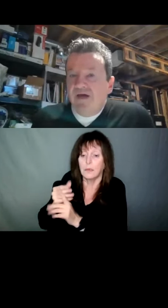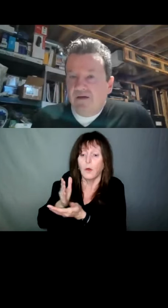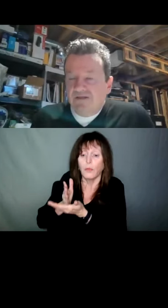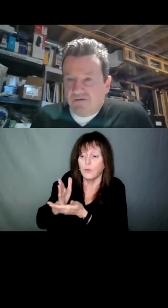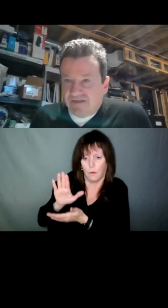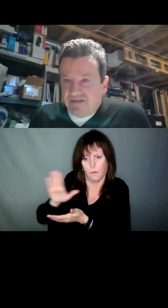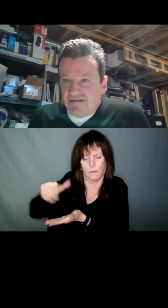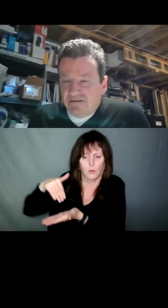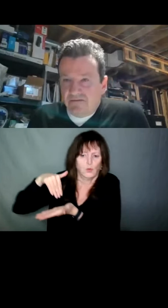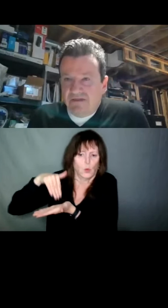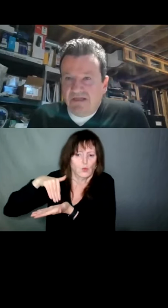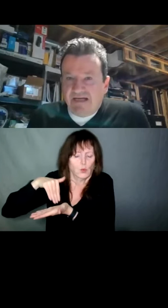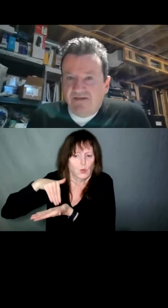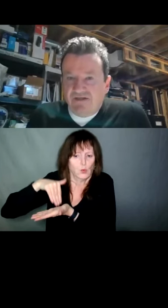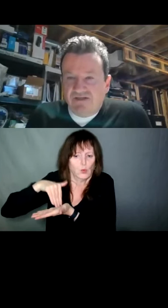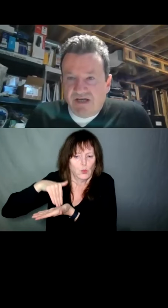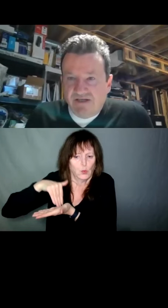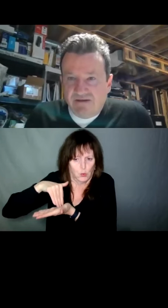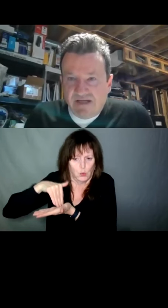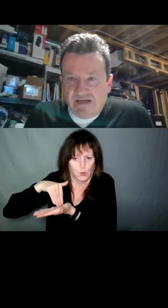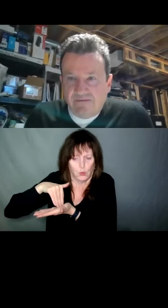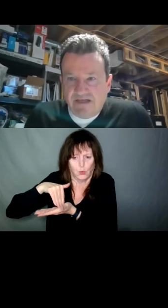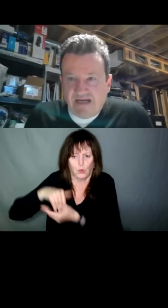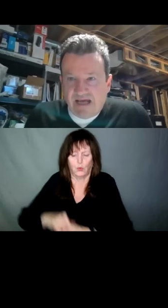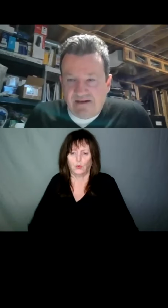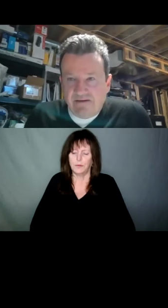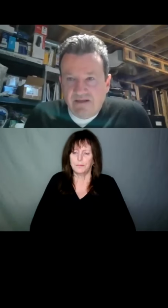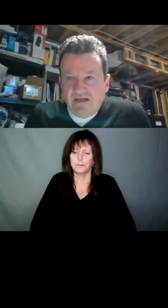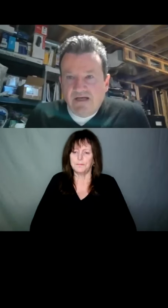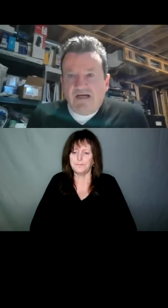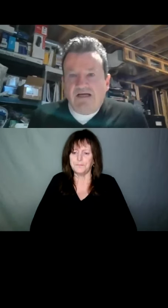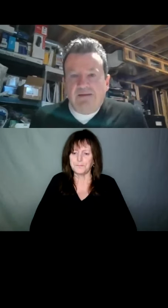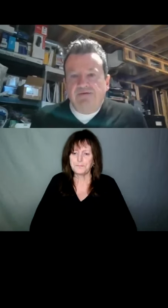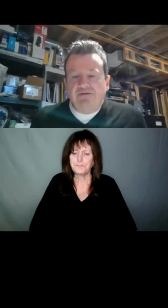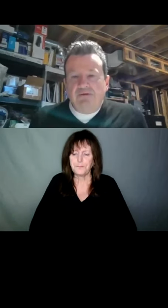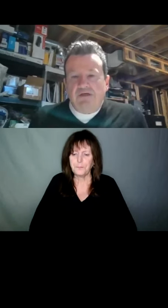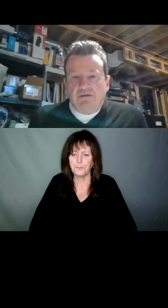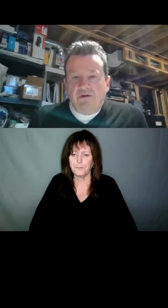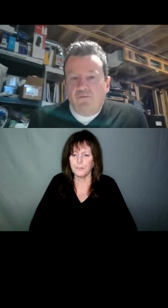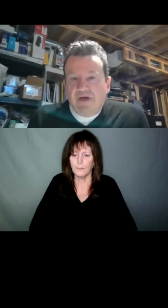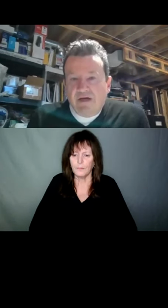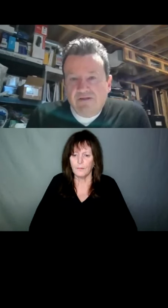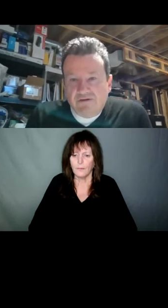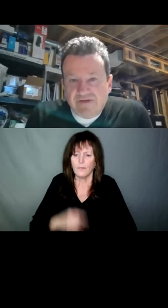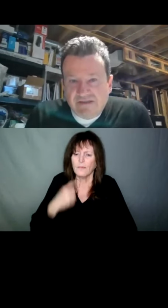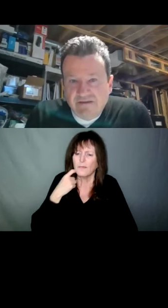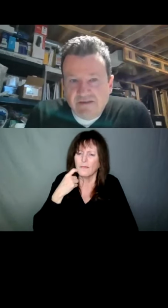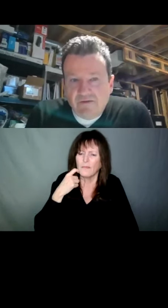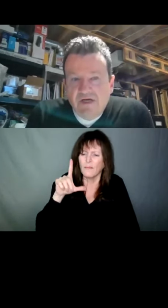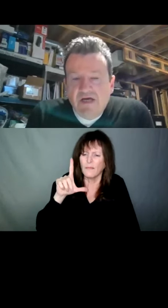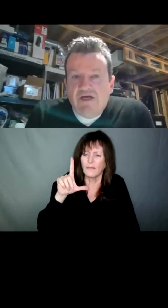If you call your doctor, your doctor will help you coordinate that .